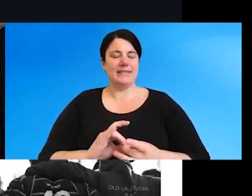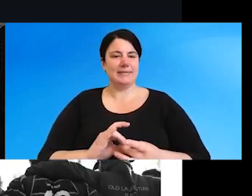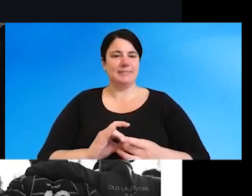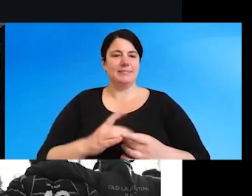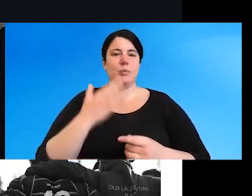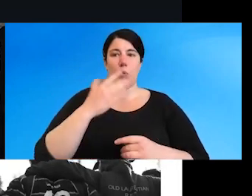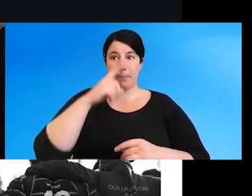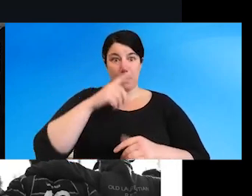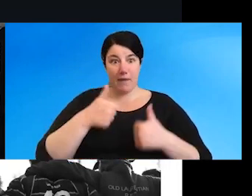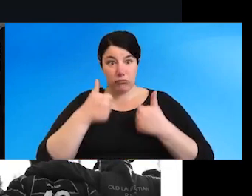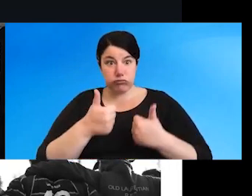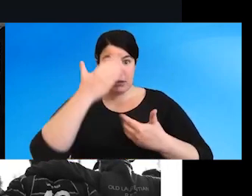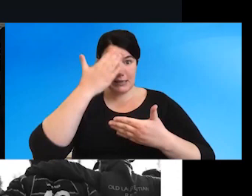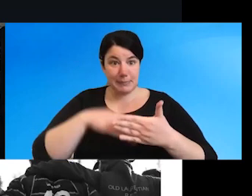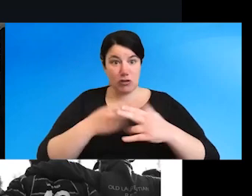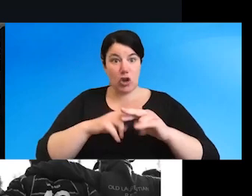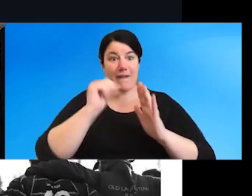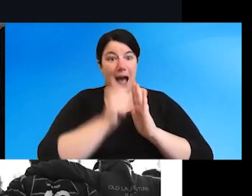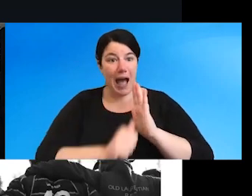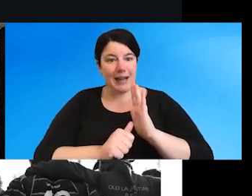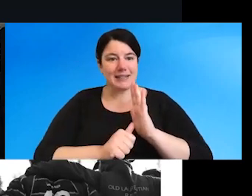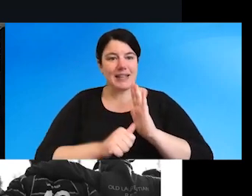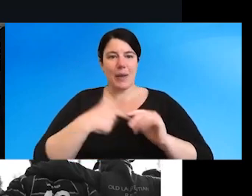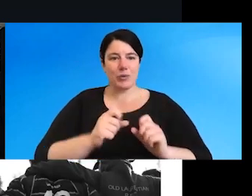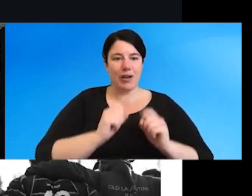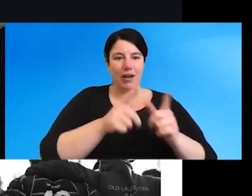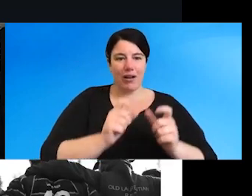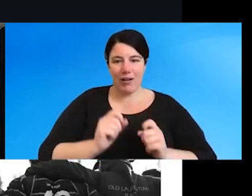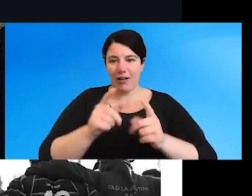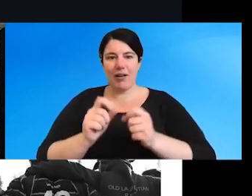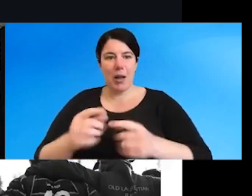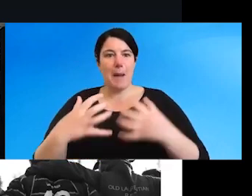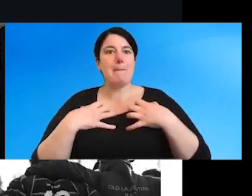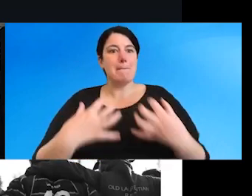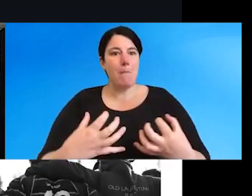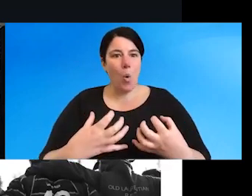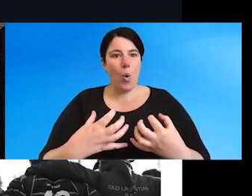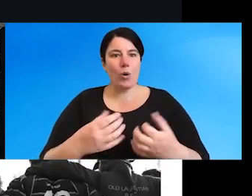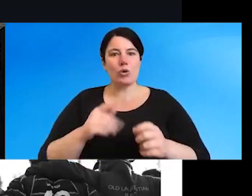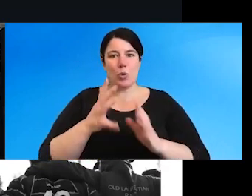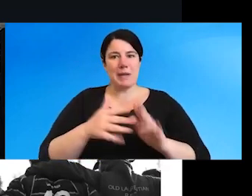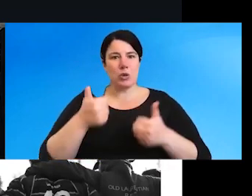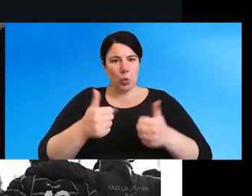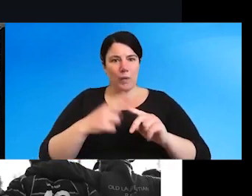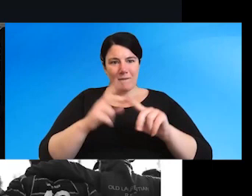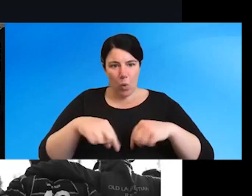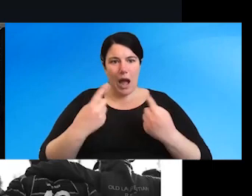have a great experience of the arts, they want to attend more arts events. So it's in all of our best interests for everyone to be